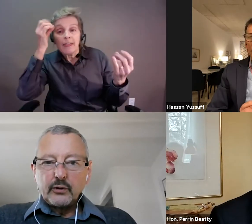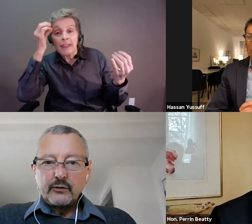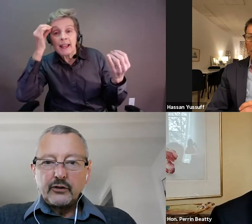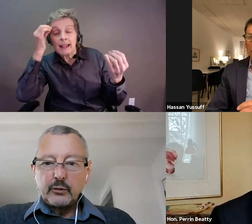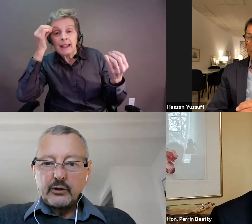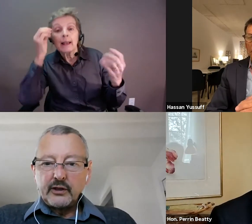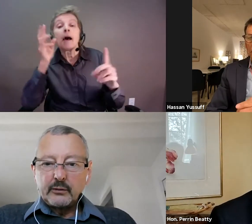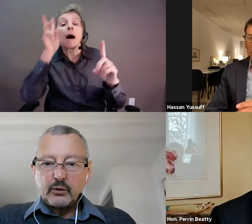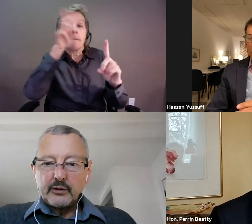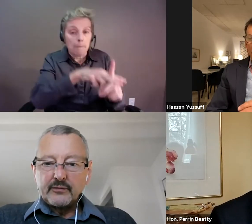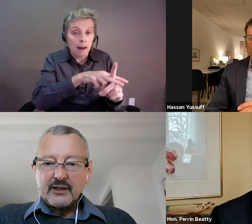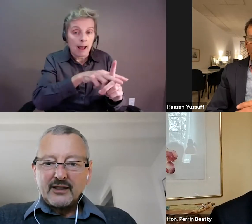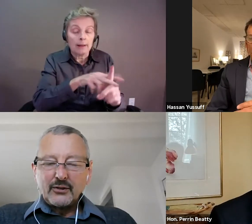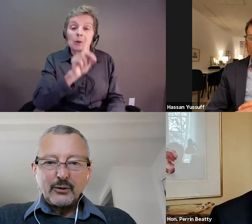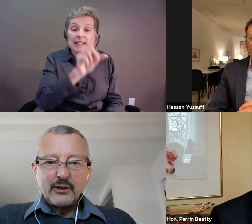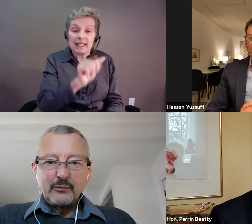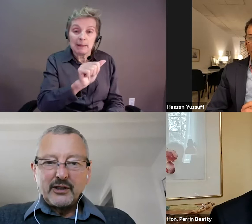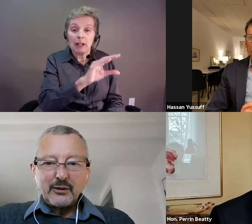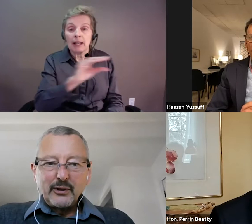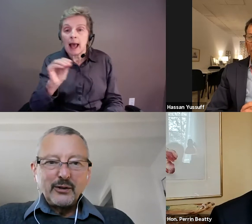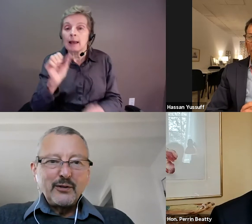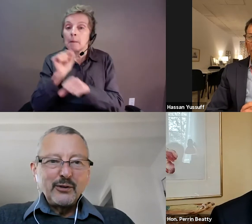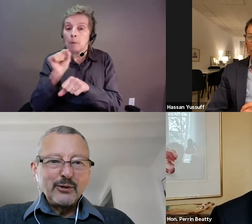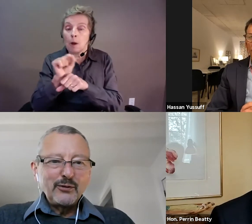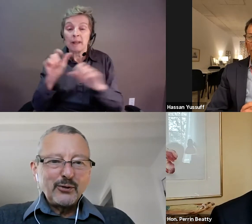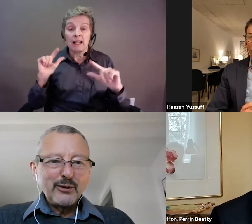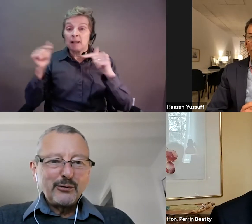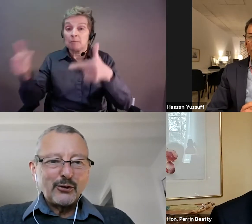of disability and employment. So, take it away. I don't even know which of you is going first.